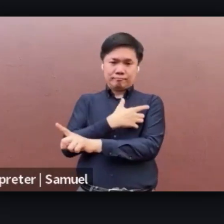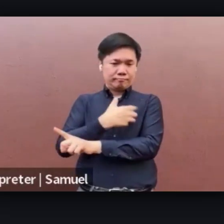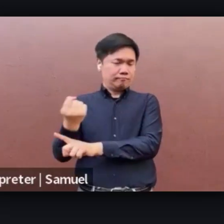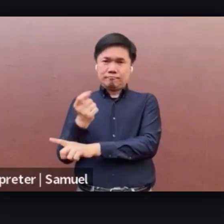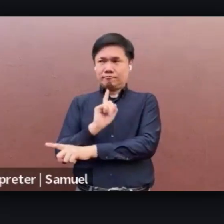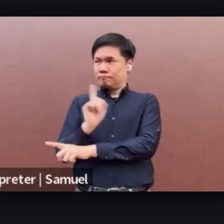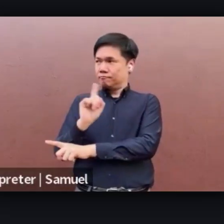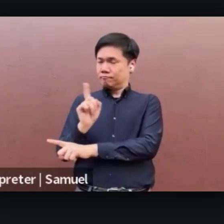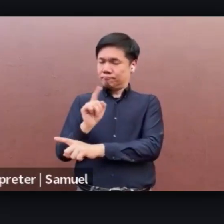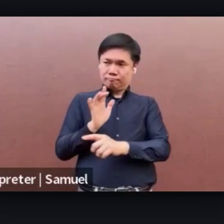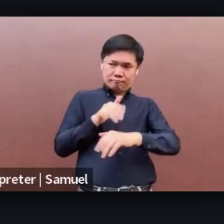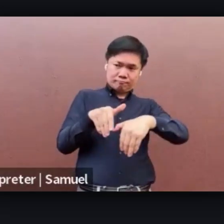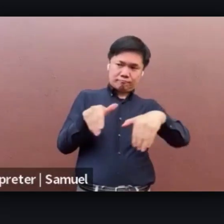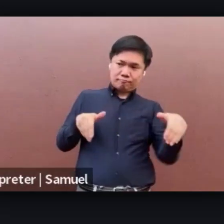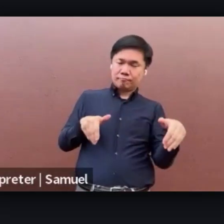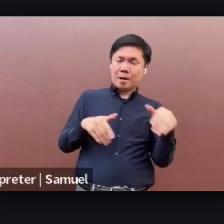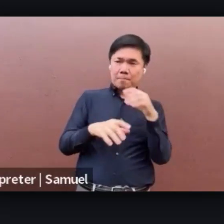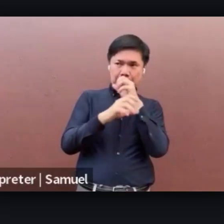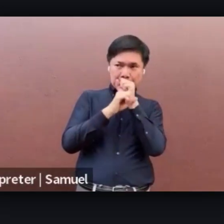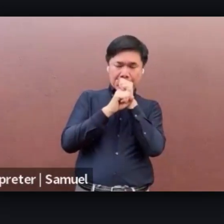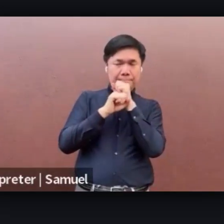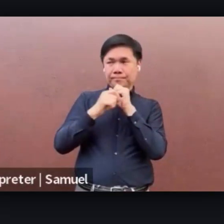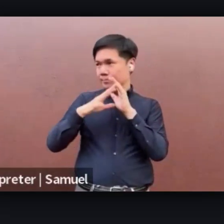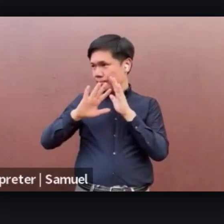conversation, certain conversations stored.